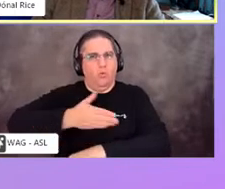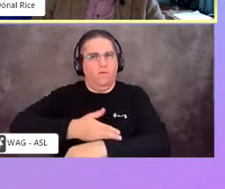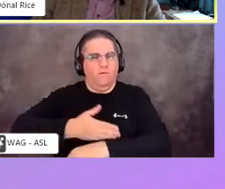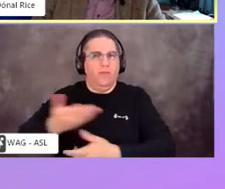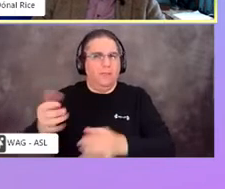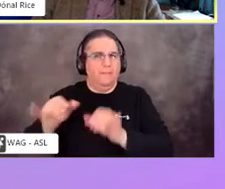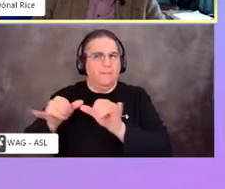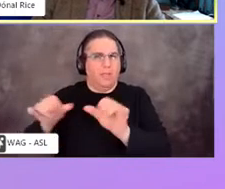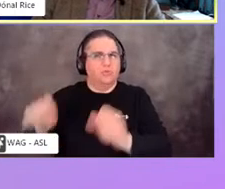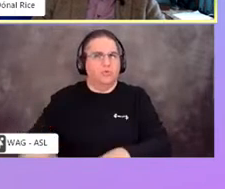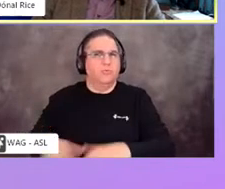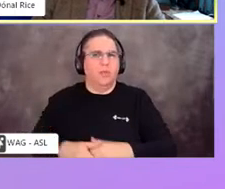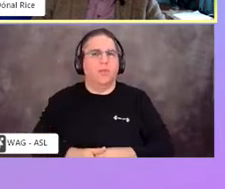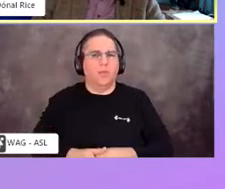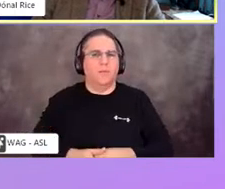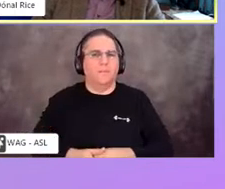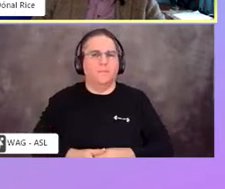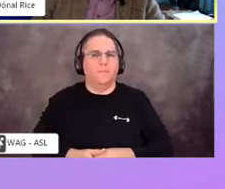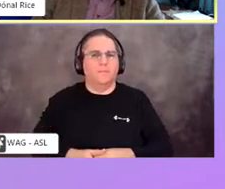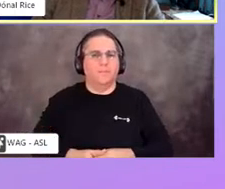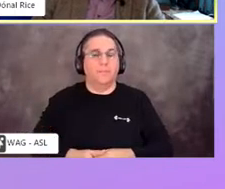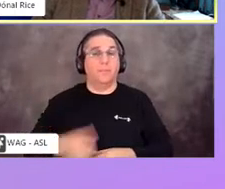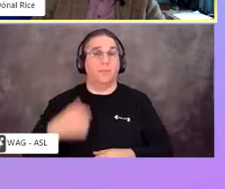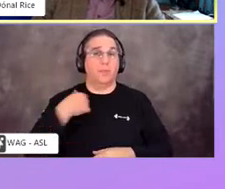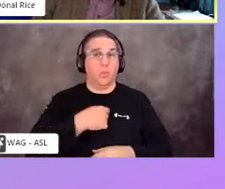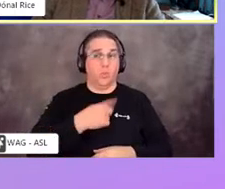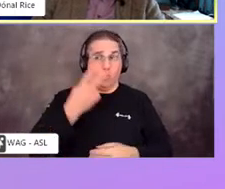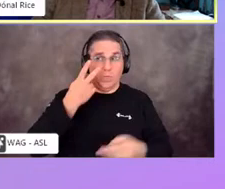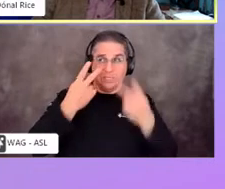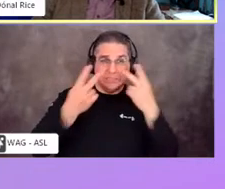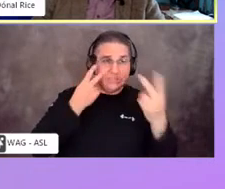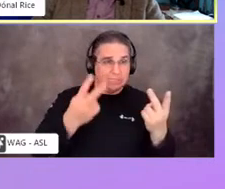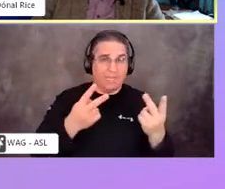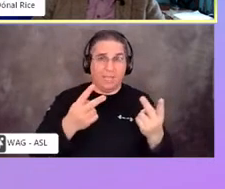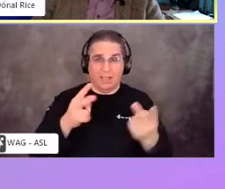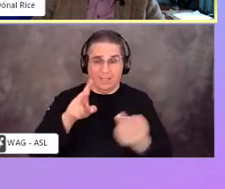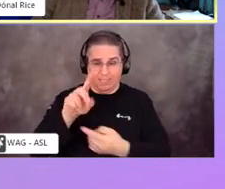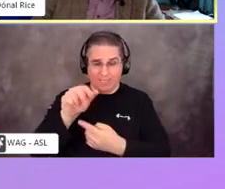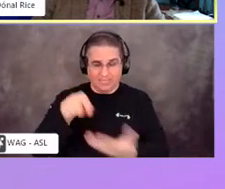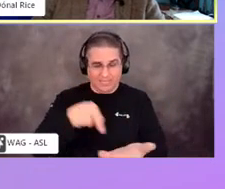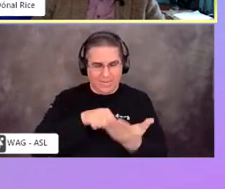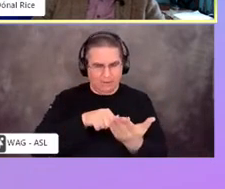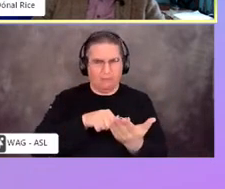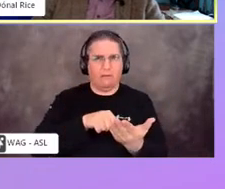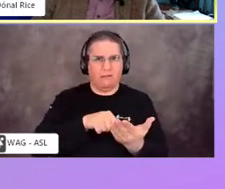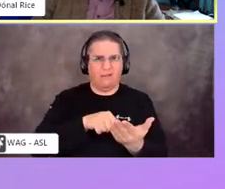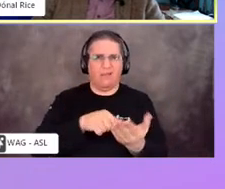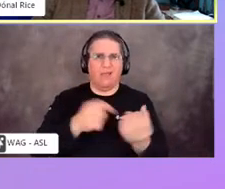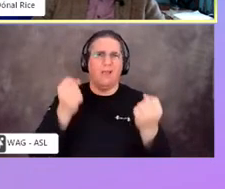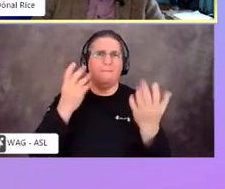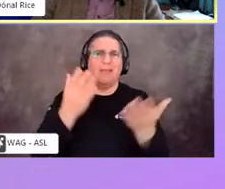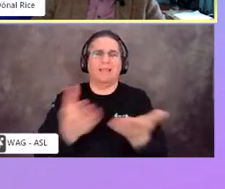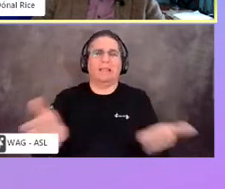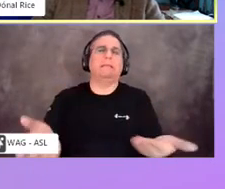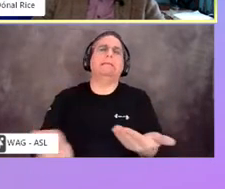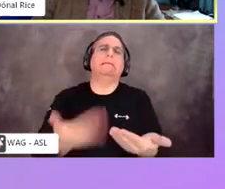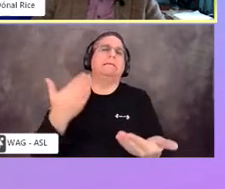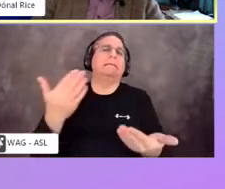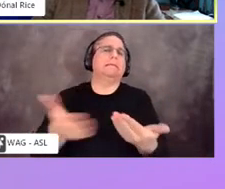organizational goals around the accessibility. So that you increasingly improve your compliance with the